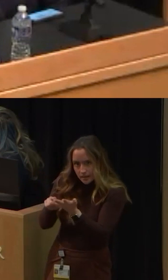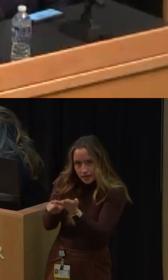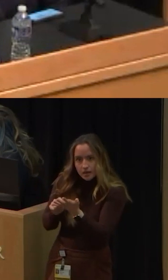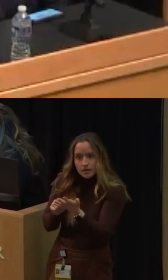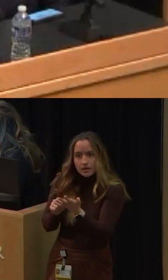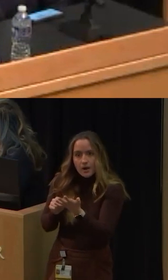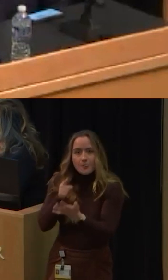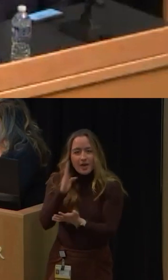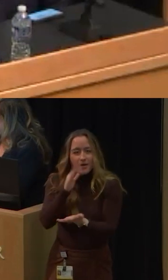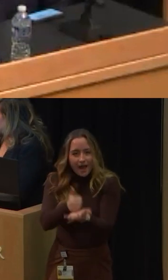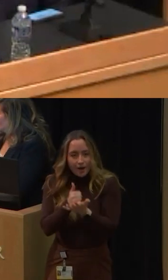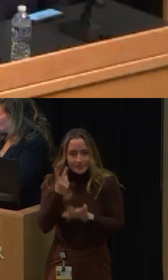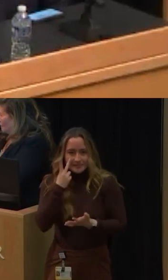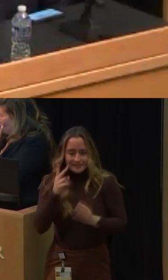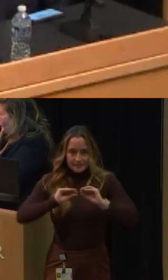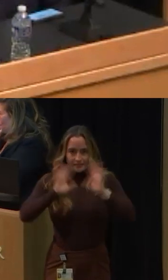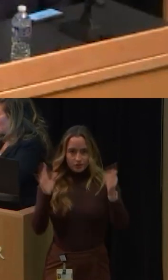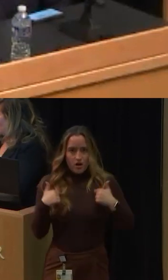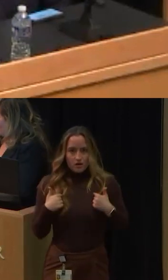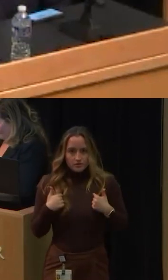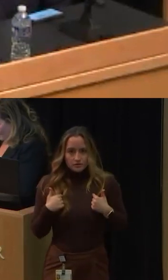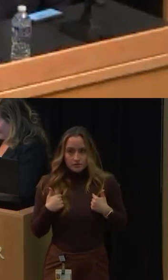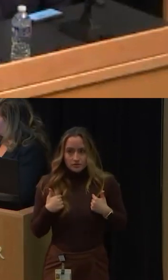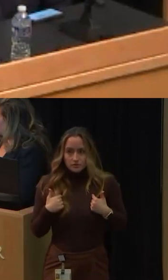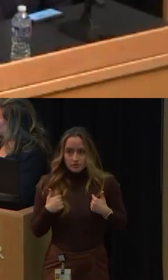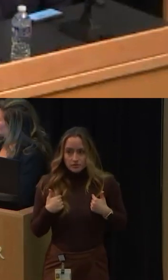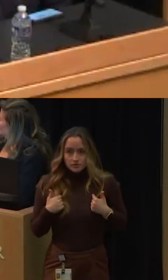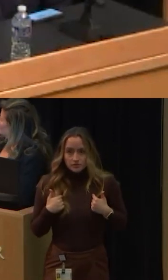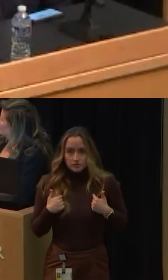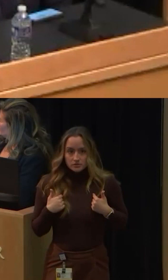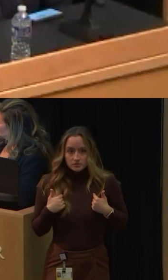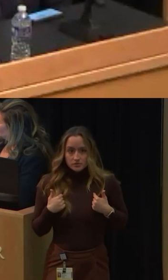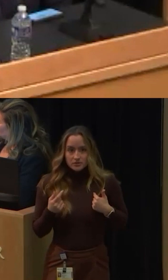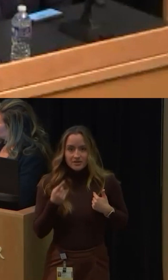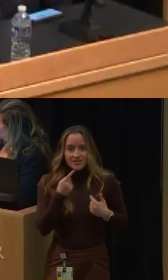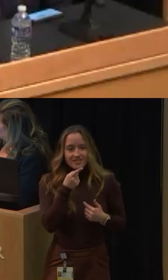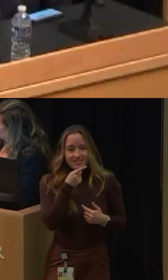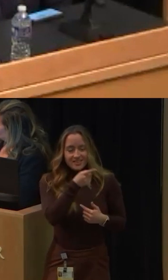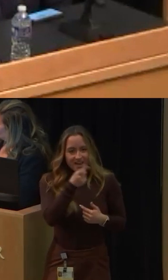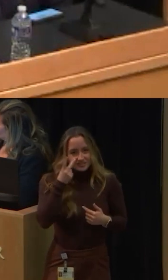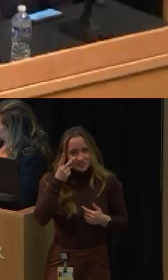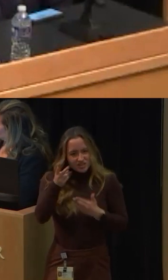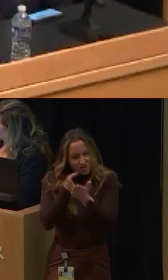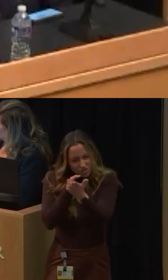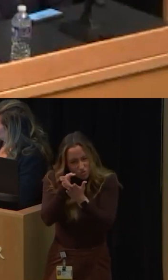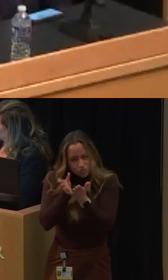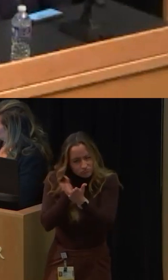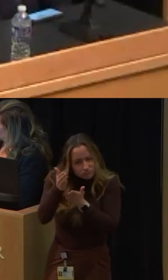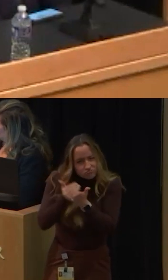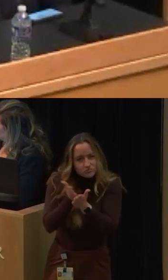Do this, or what, you know, we found ways to make up 'cause they saw us in the entirety of who we were. Mm-hmm. Yeah. So as we grow,